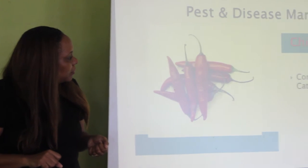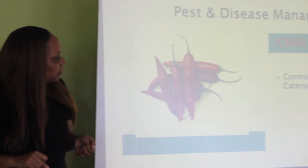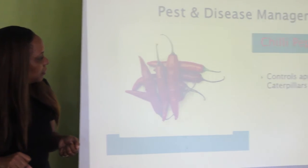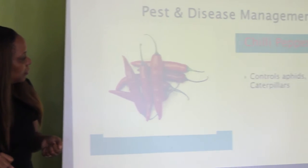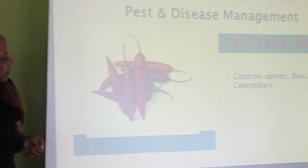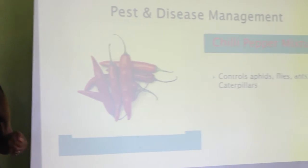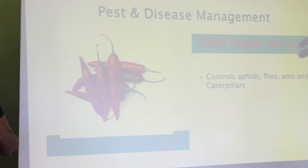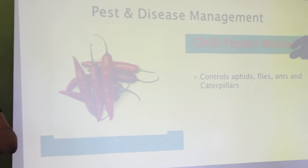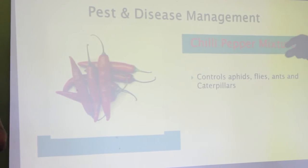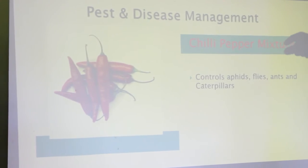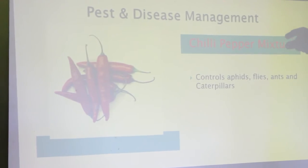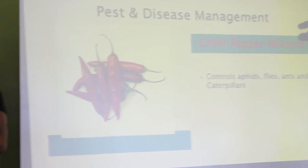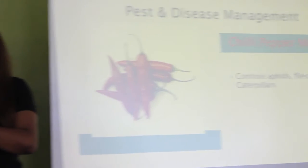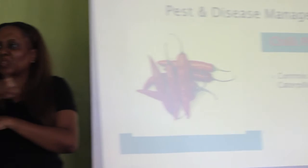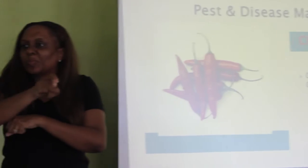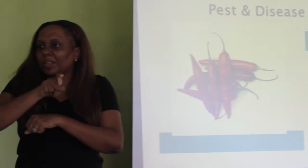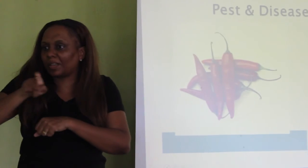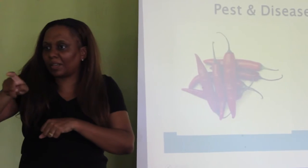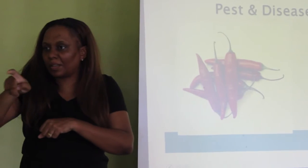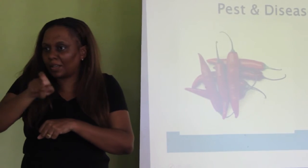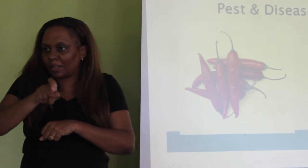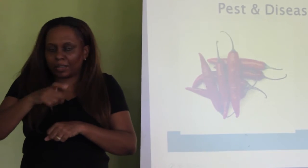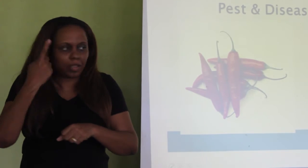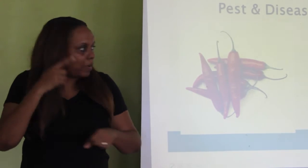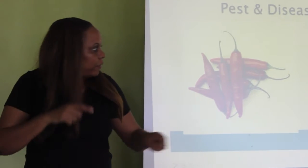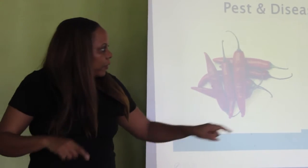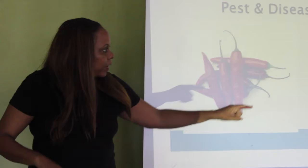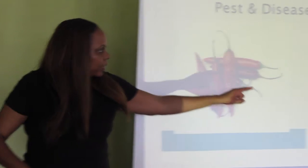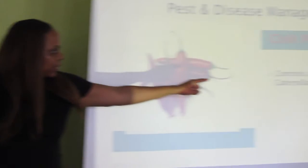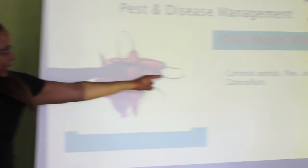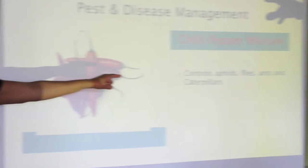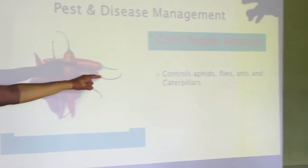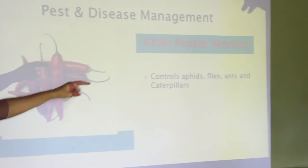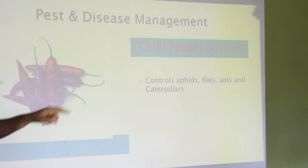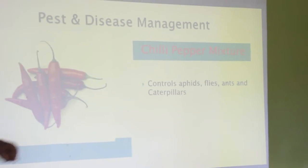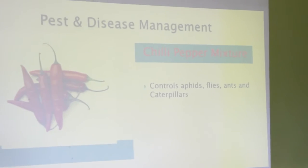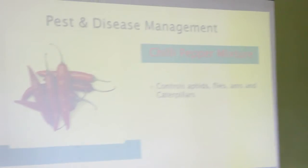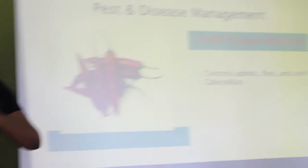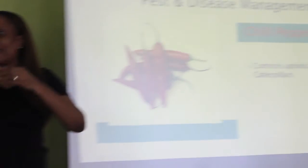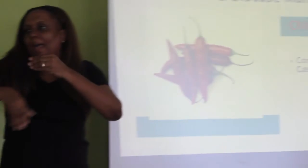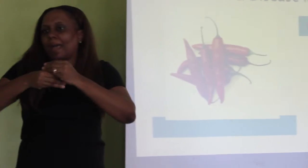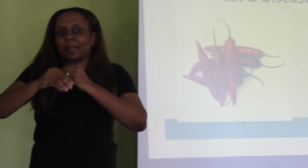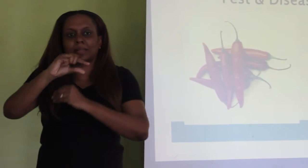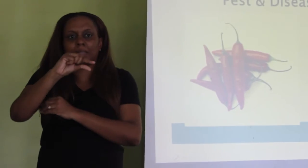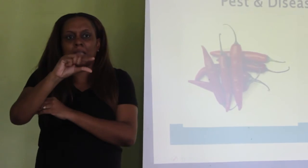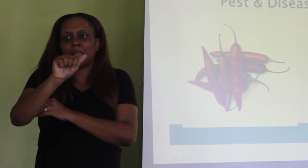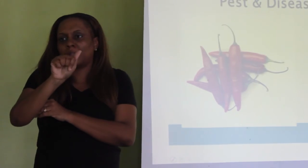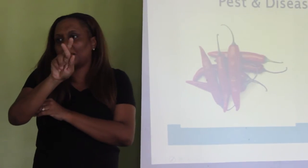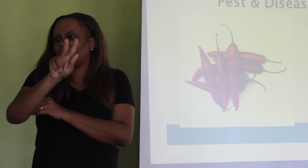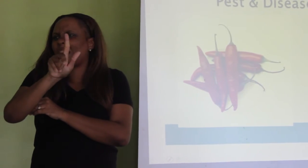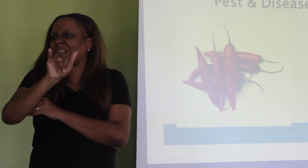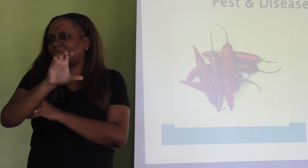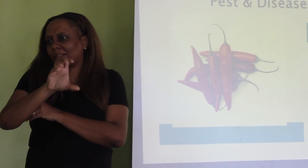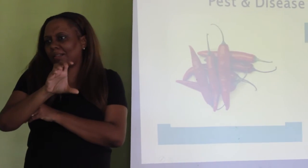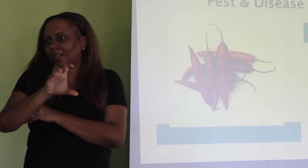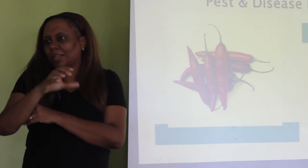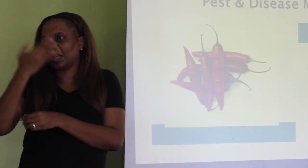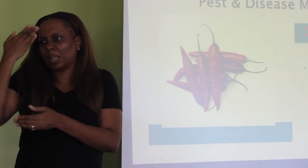acts and caterpillars i even add garlic to my mix as well you crush the garlic and mix the endlessly